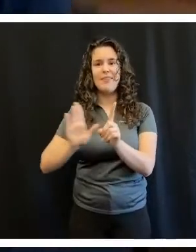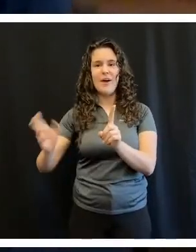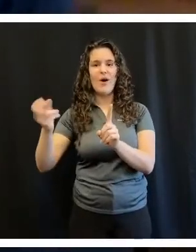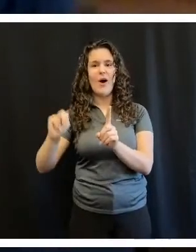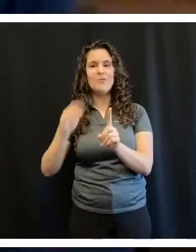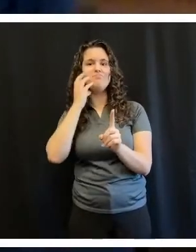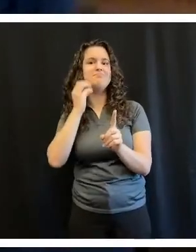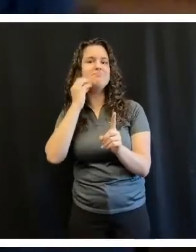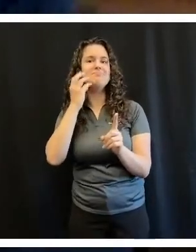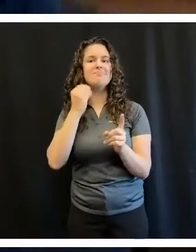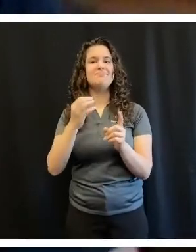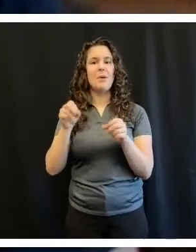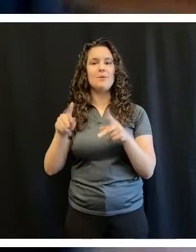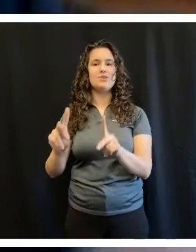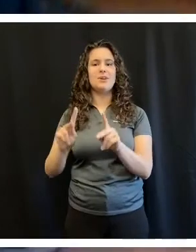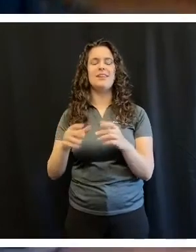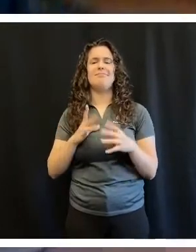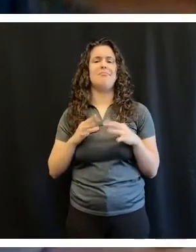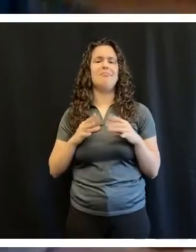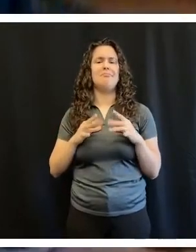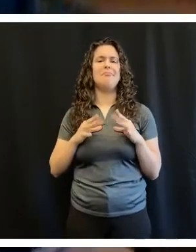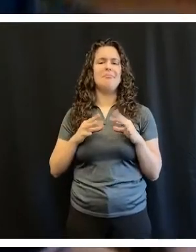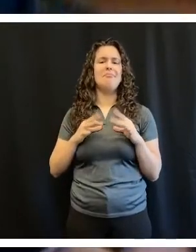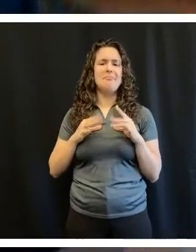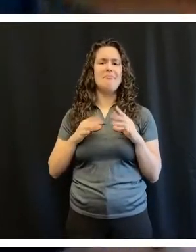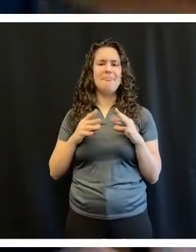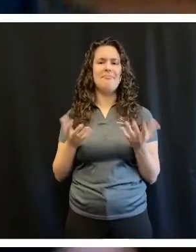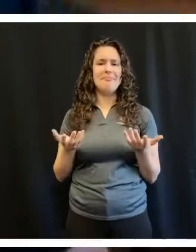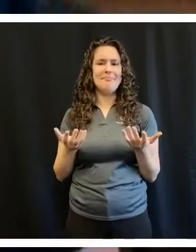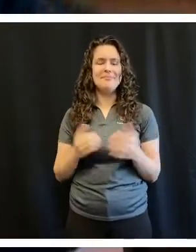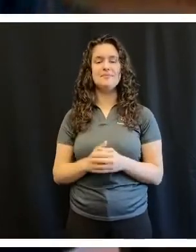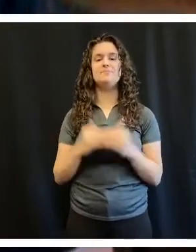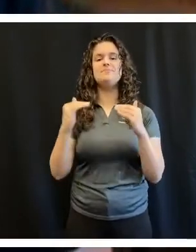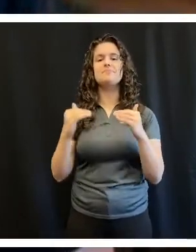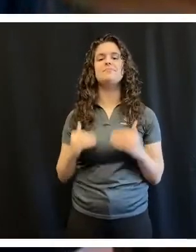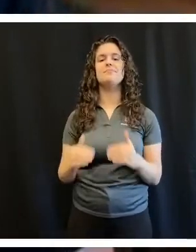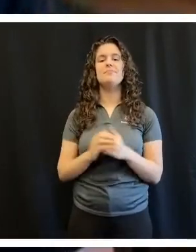So, how do we get moving with that? What are the kinds of things that are happening?